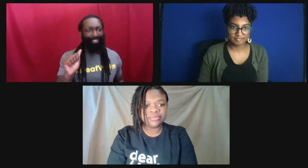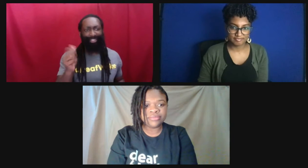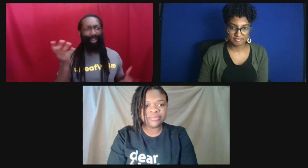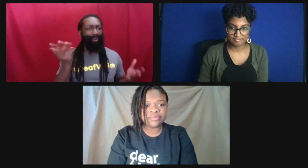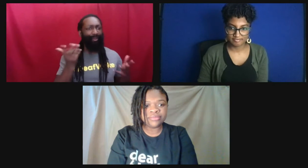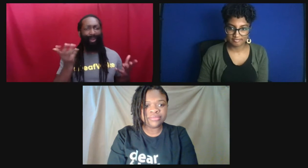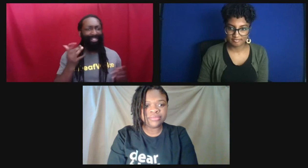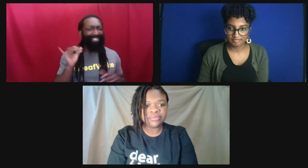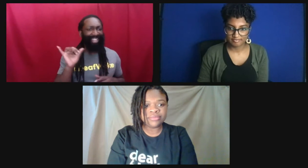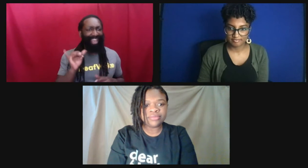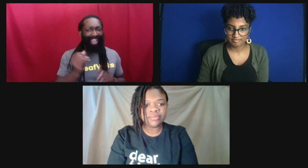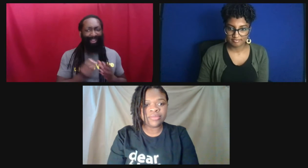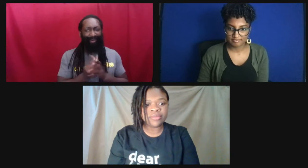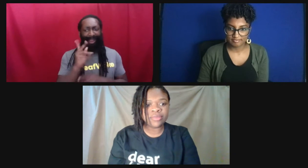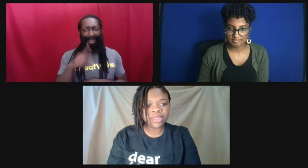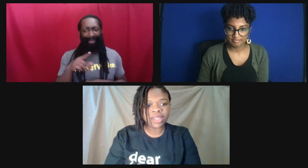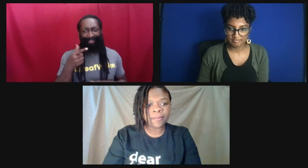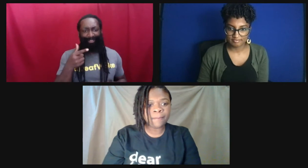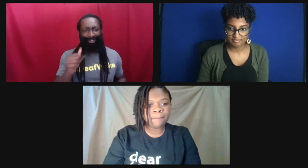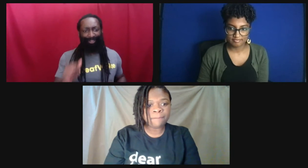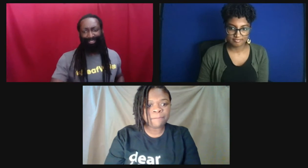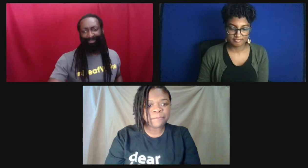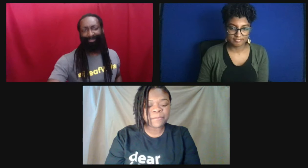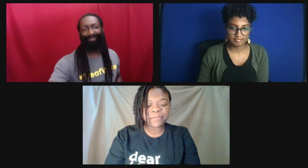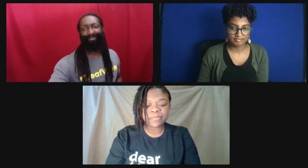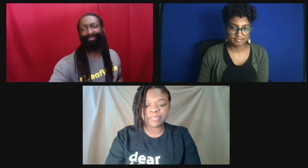What was it like growing up in Georgia?